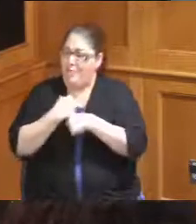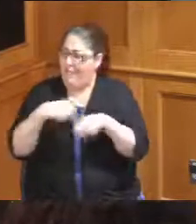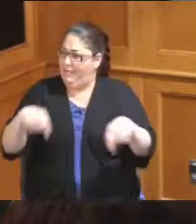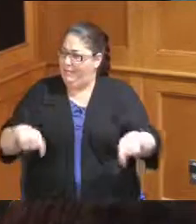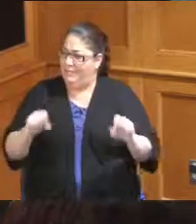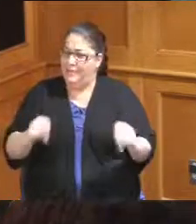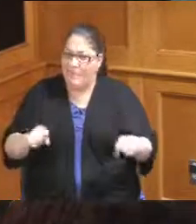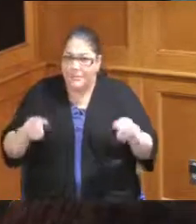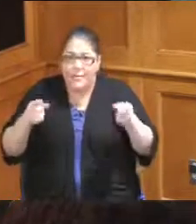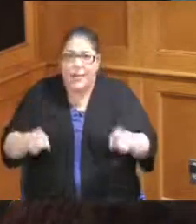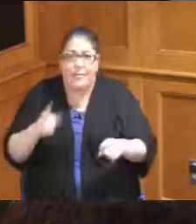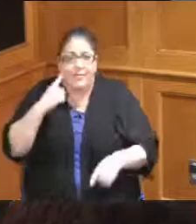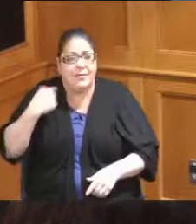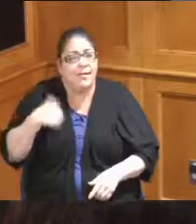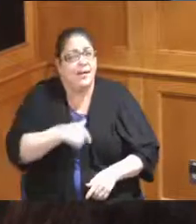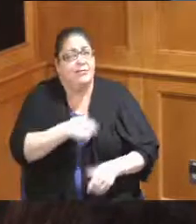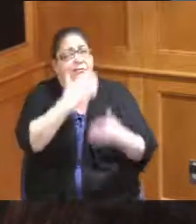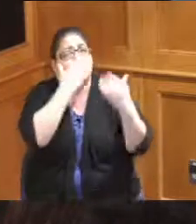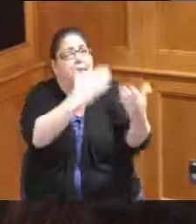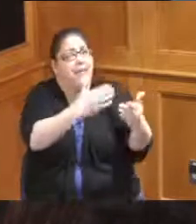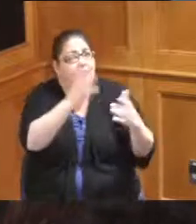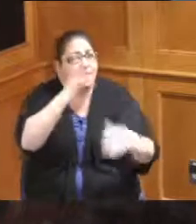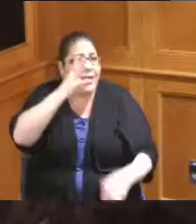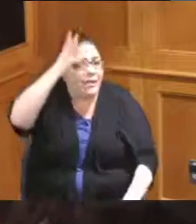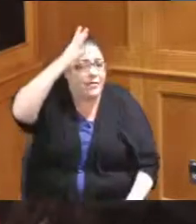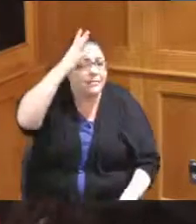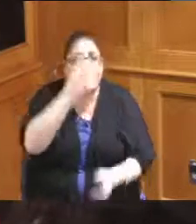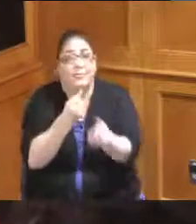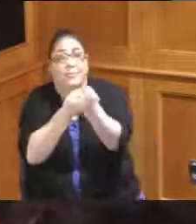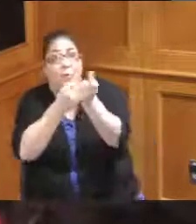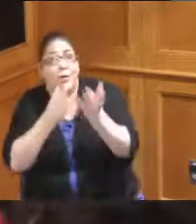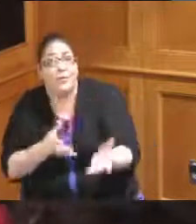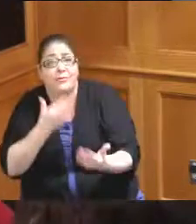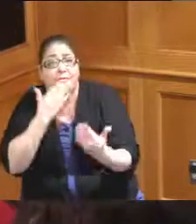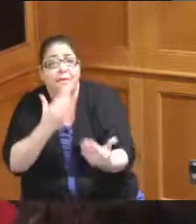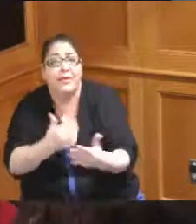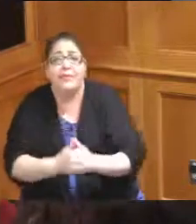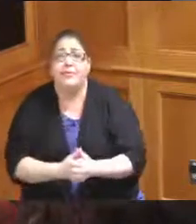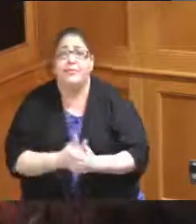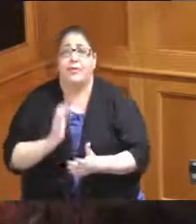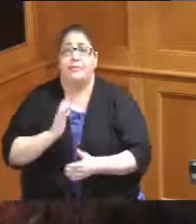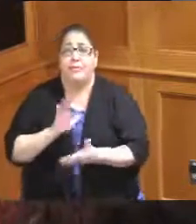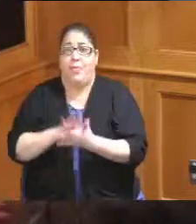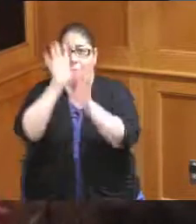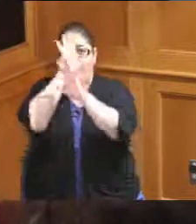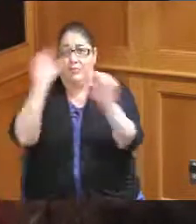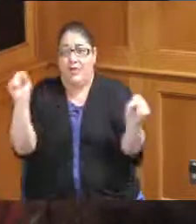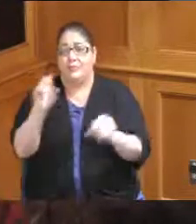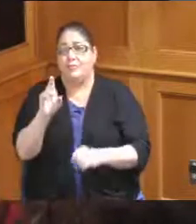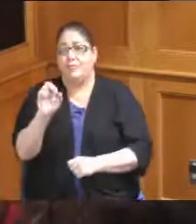us I want to thank all of our our parents and our supporters our superintendent Mr Burton our board